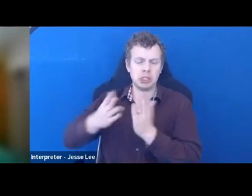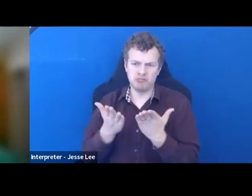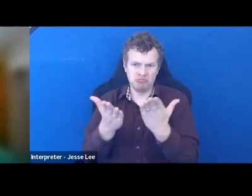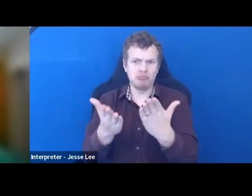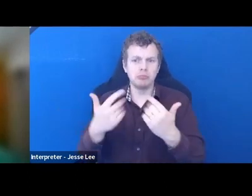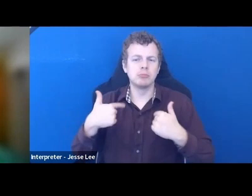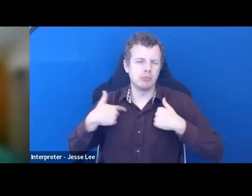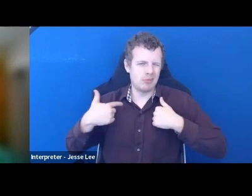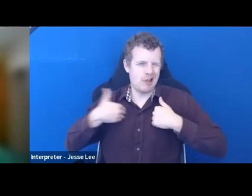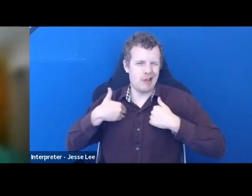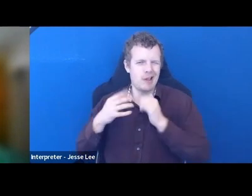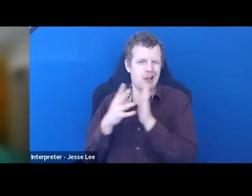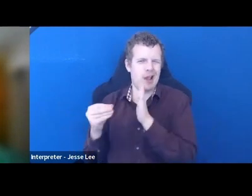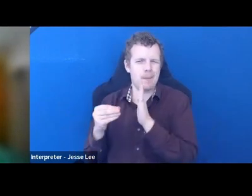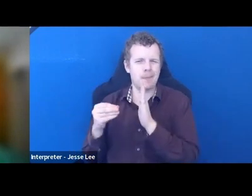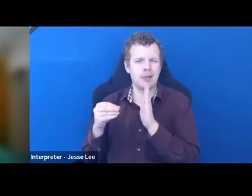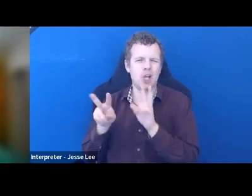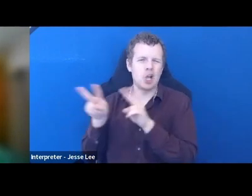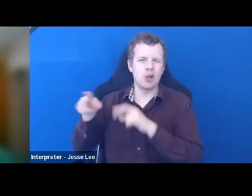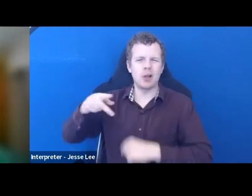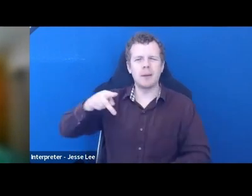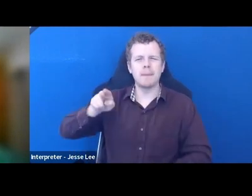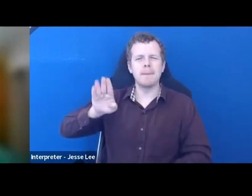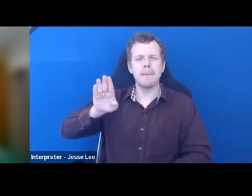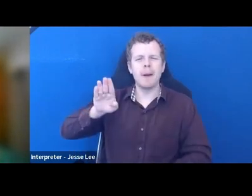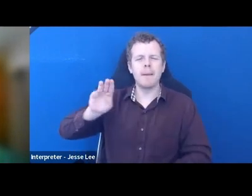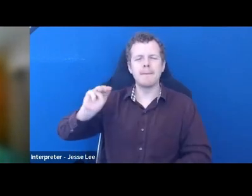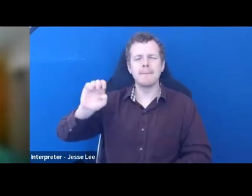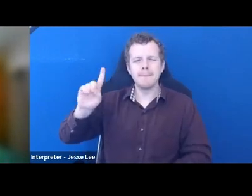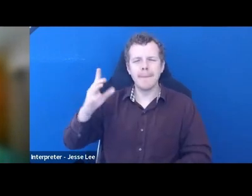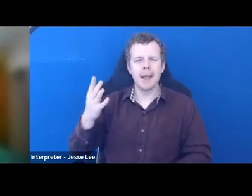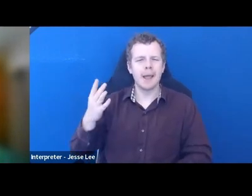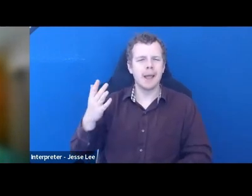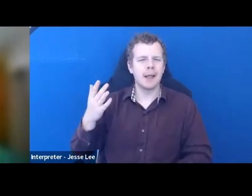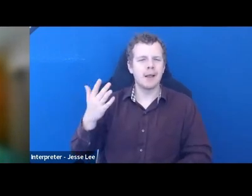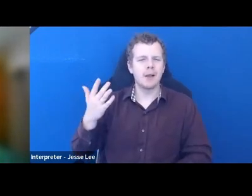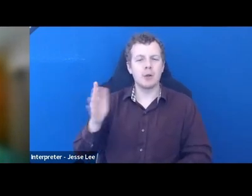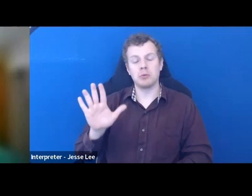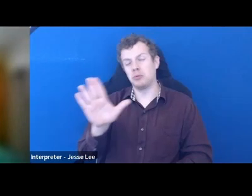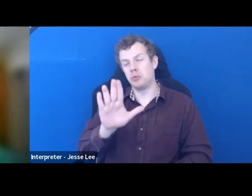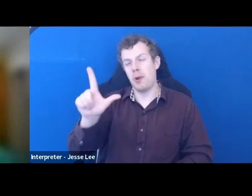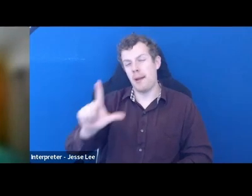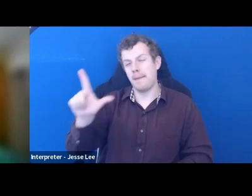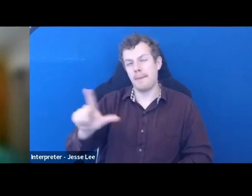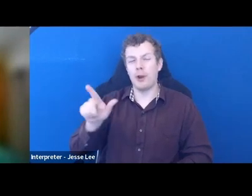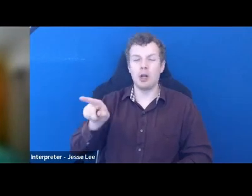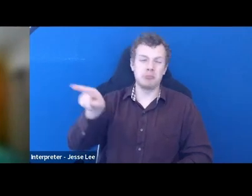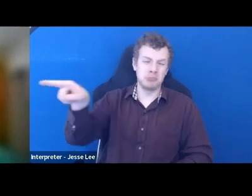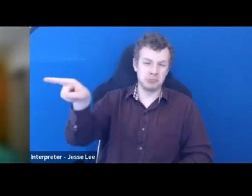They're available on pub med or your library system that you might have through your work.